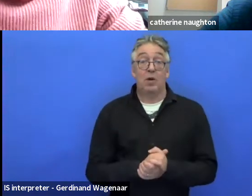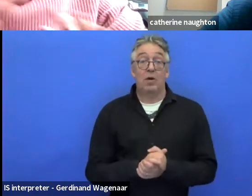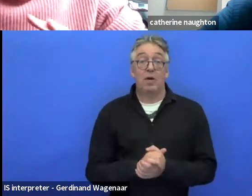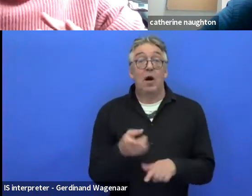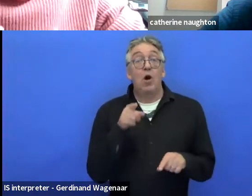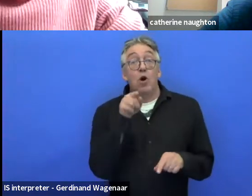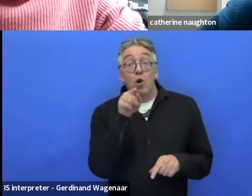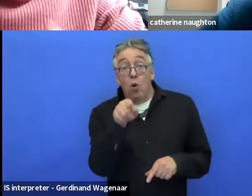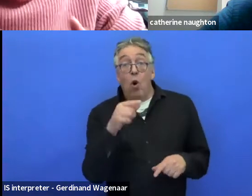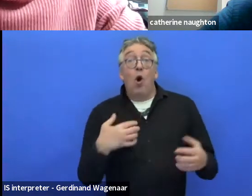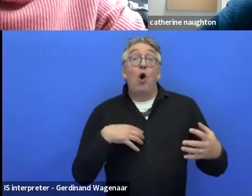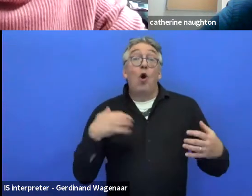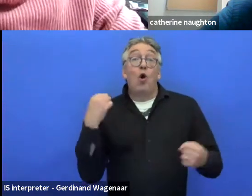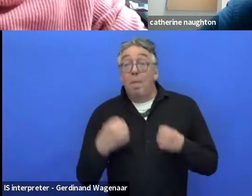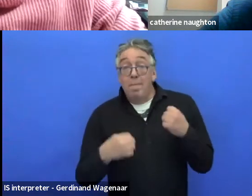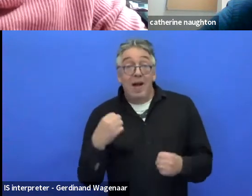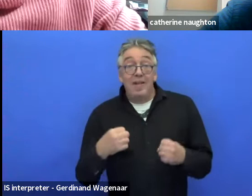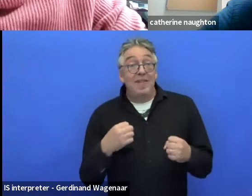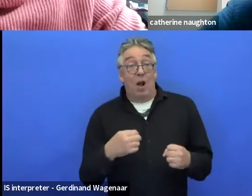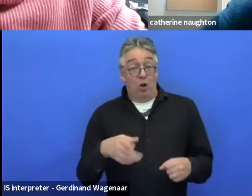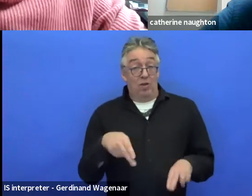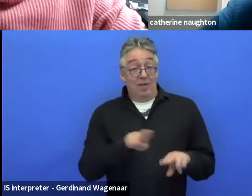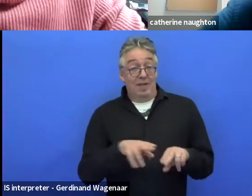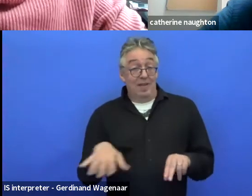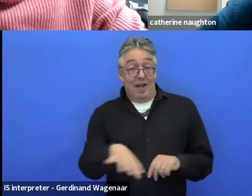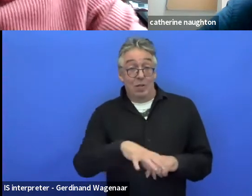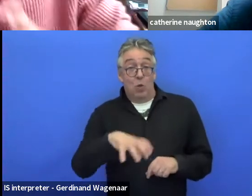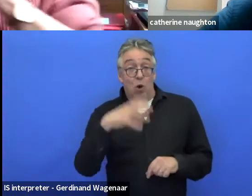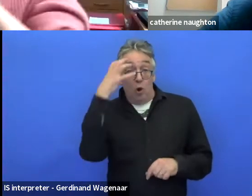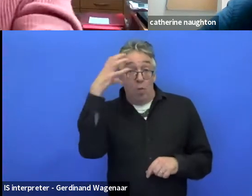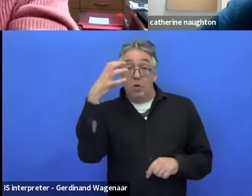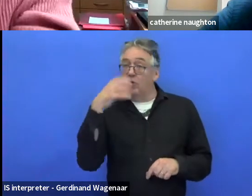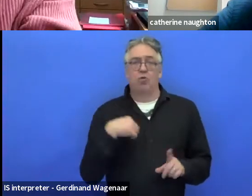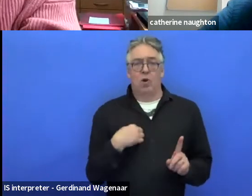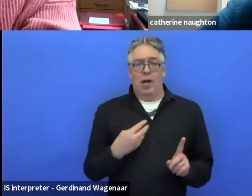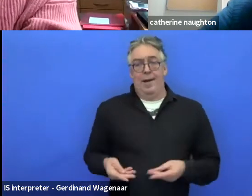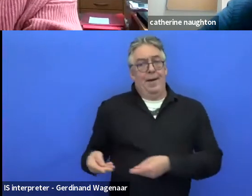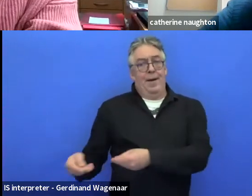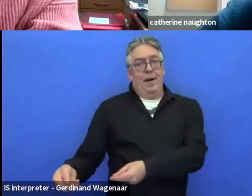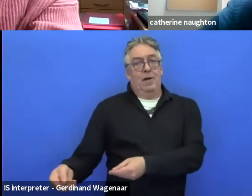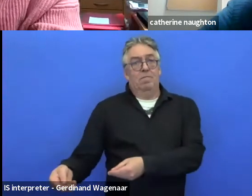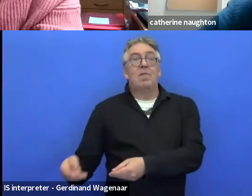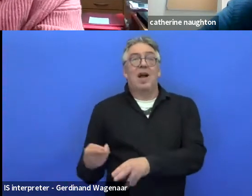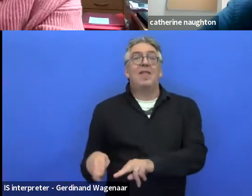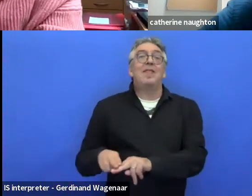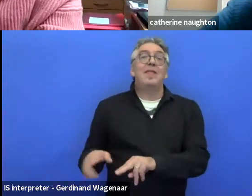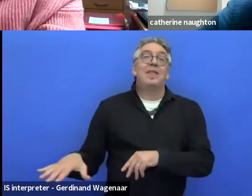we transfer them to our national colleagues. Then, you can complain about maladministration.